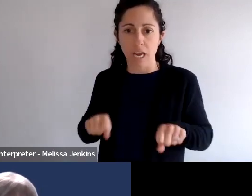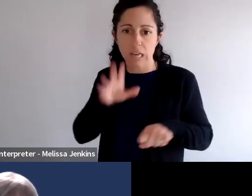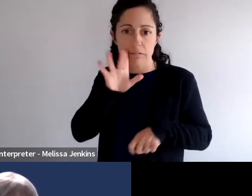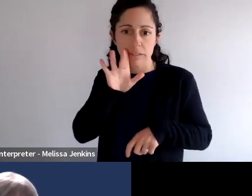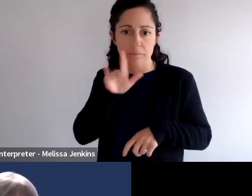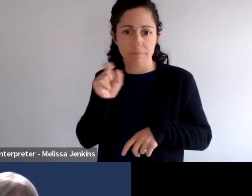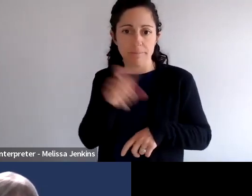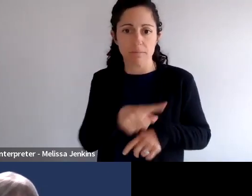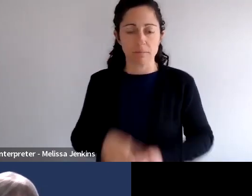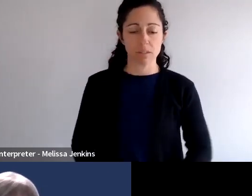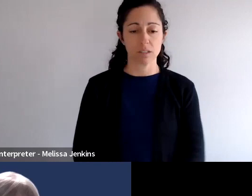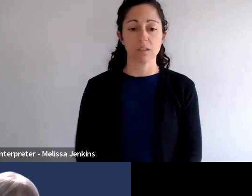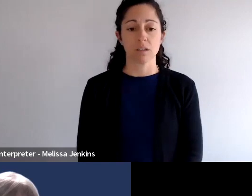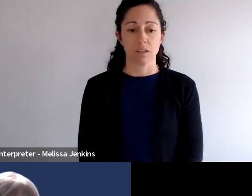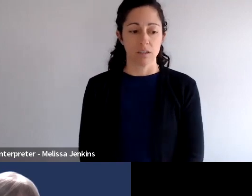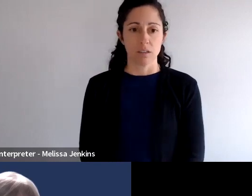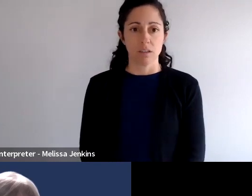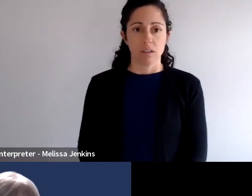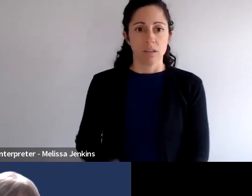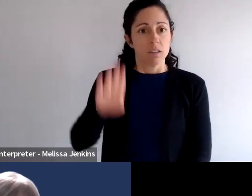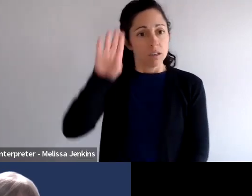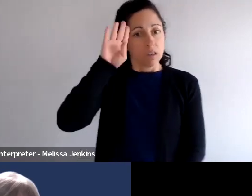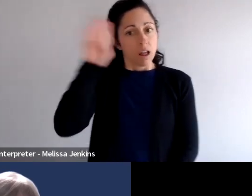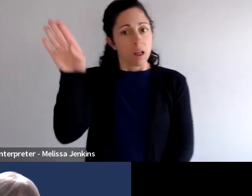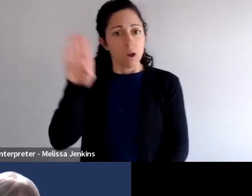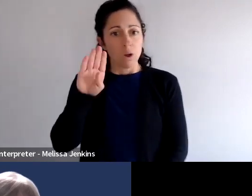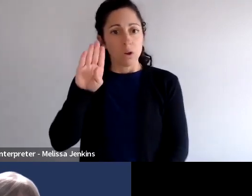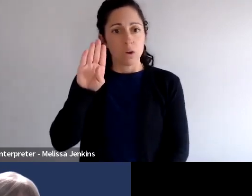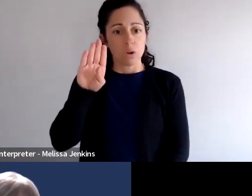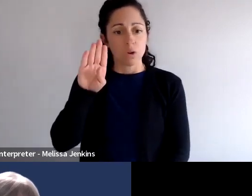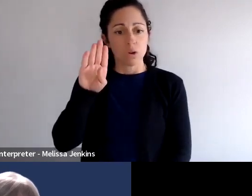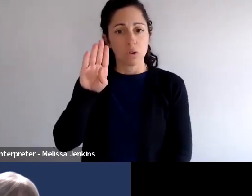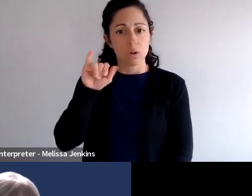yourself and... Bill: Yes, first thank you this is (Krista: Thank